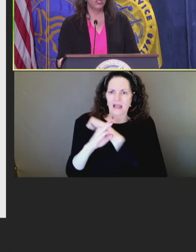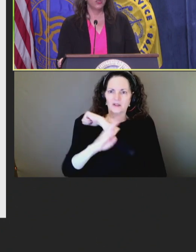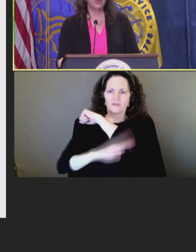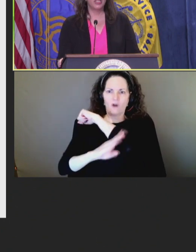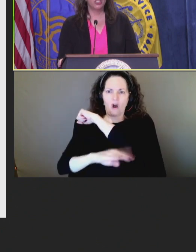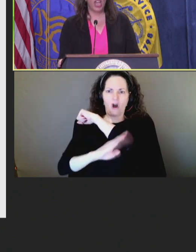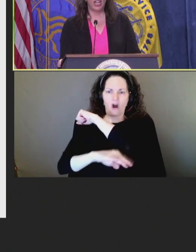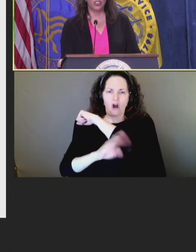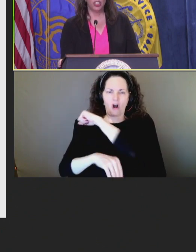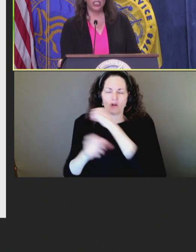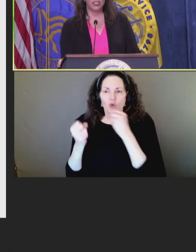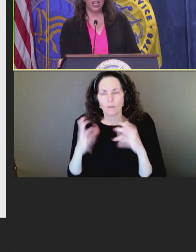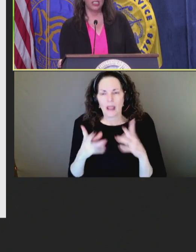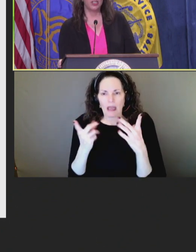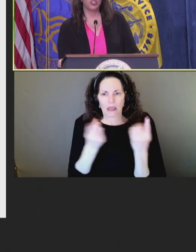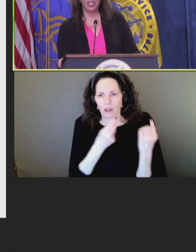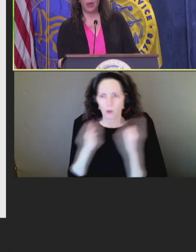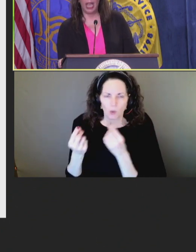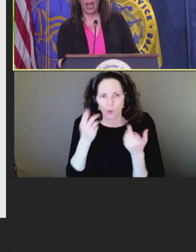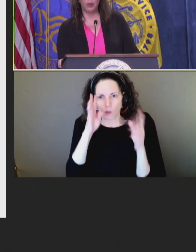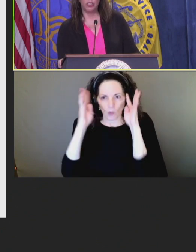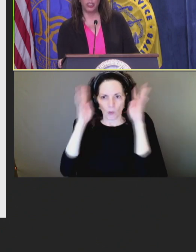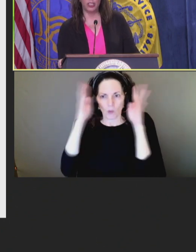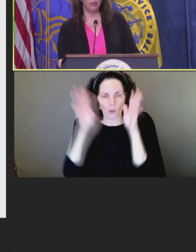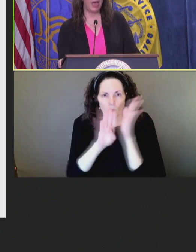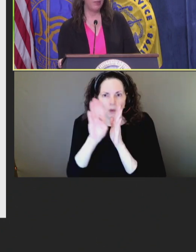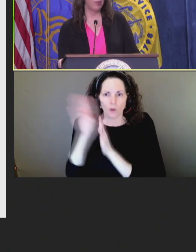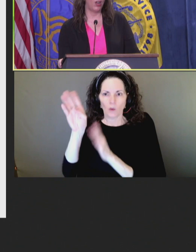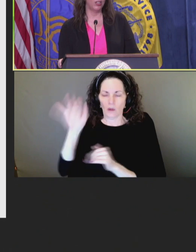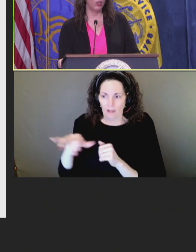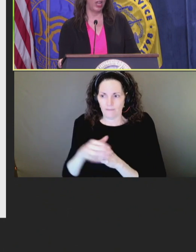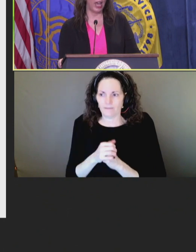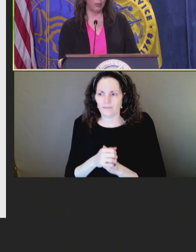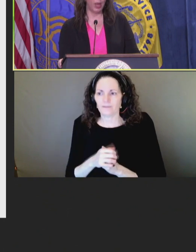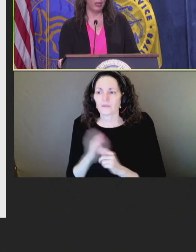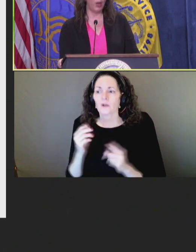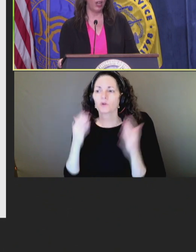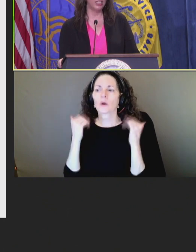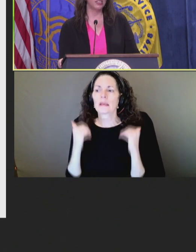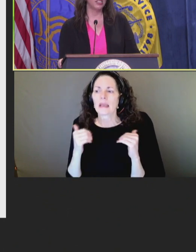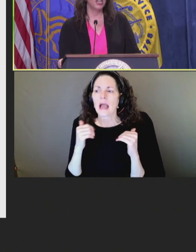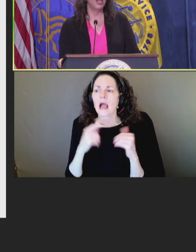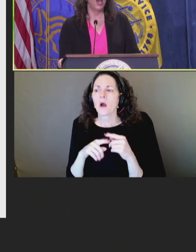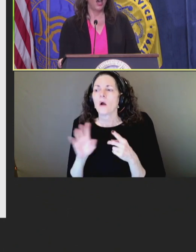some of the challenges, especially that we had with nirsevimab, the monoclonal antibody product,